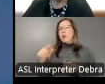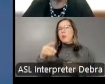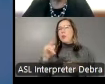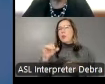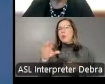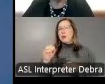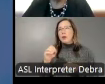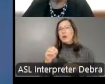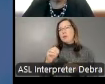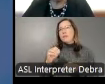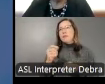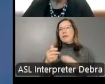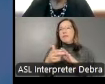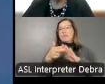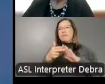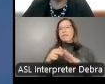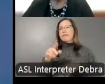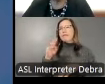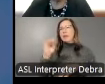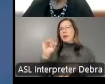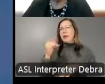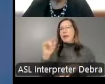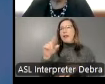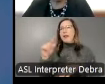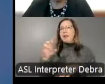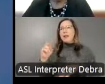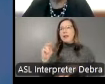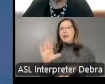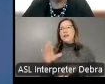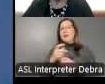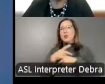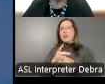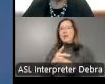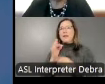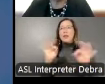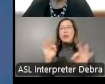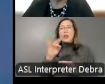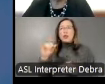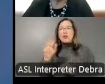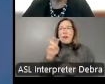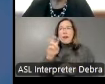to produce free jazz concerts throughout Puerto Rico and create opportunities for underserved